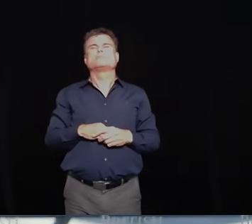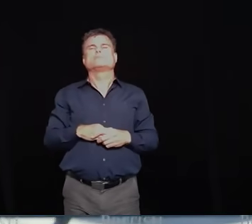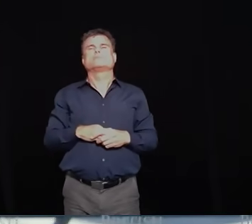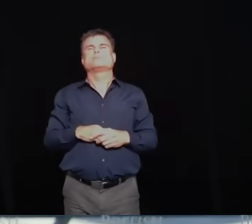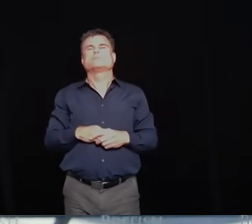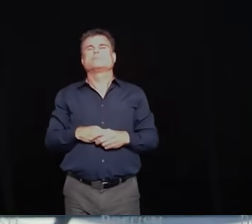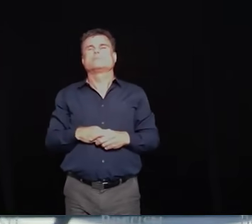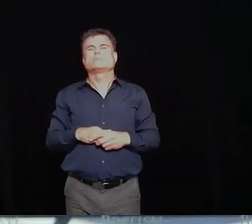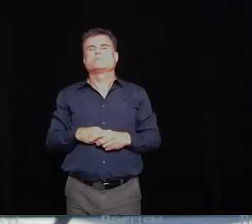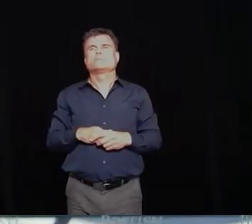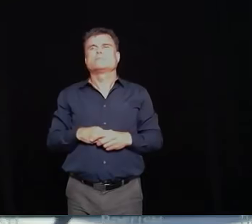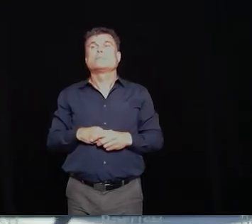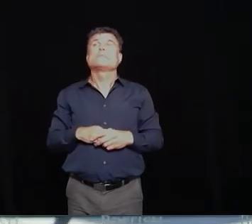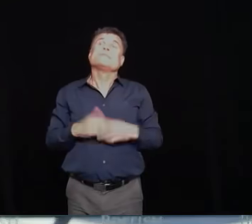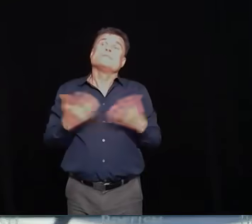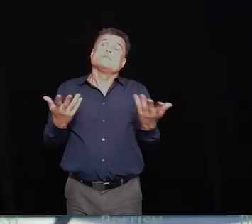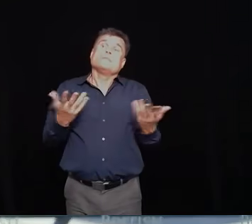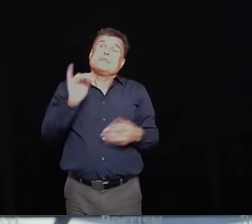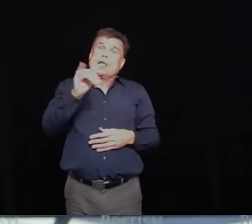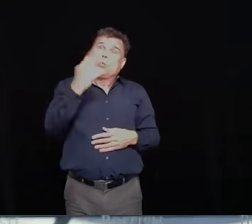I think would have discussion